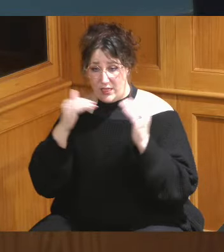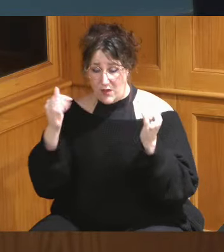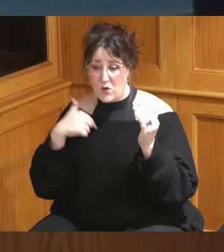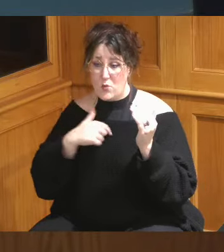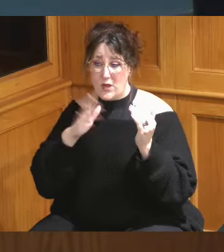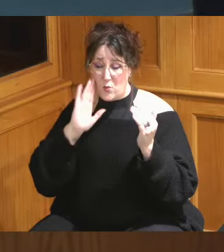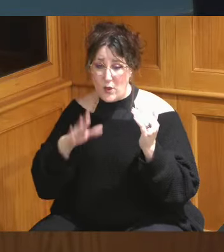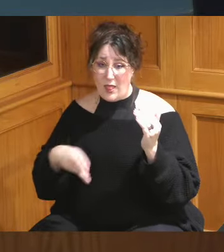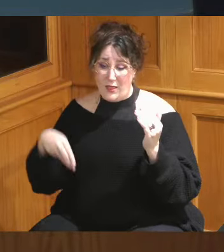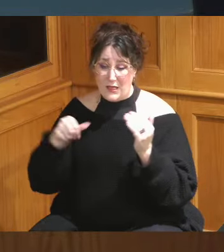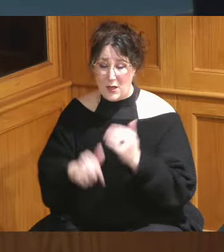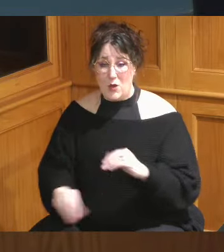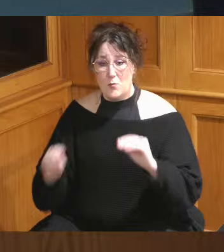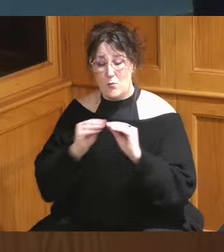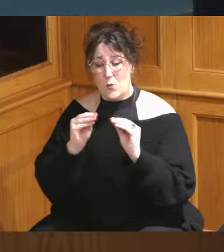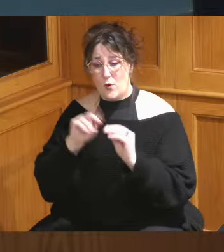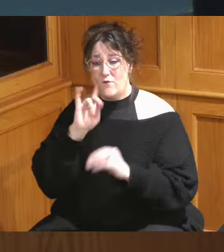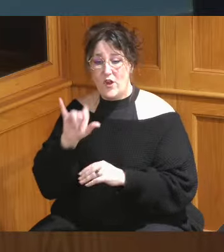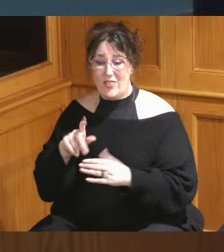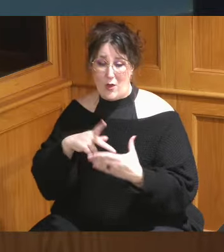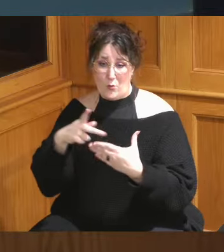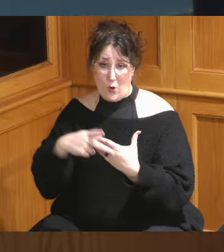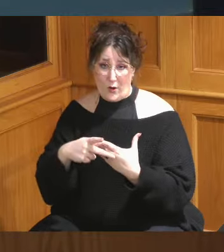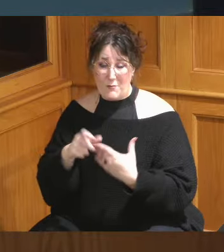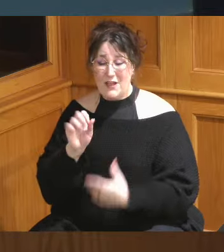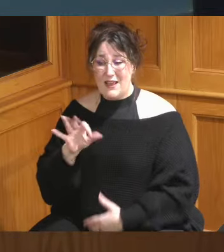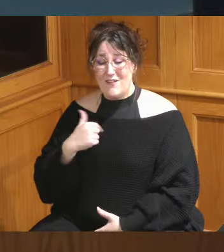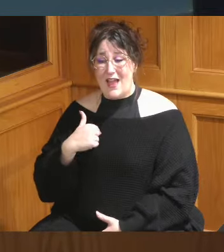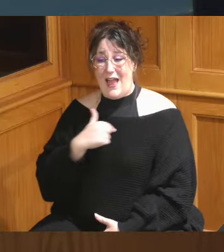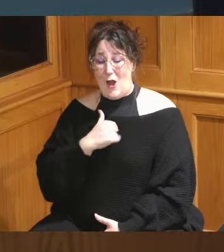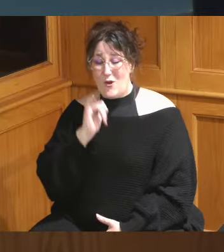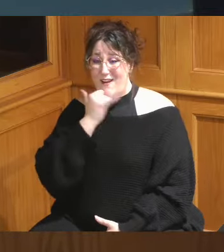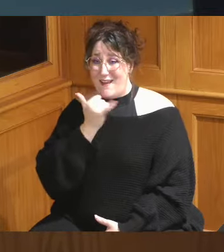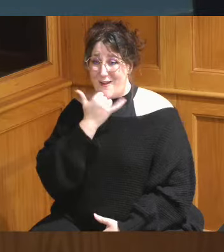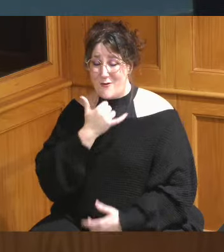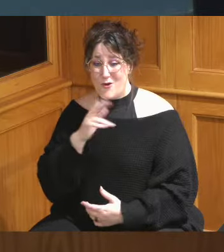to pay more to Administer that program and if our error rate doesn't improve, we are going to pay